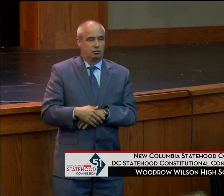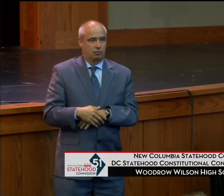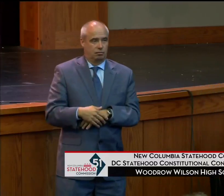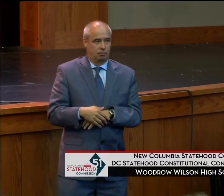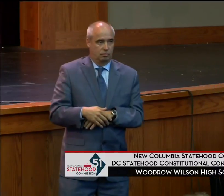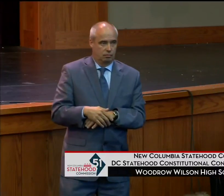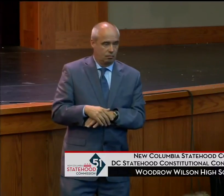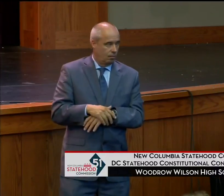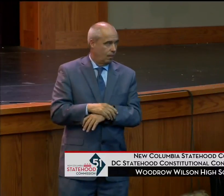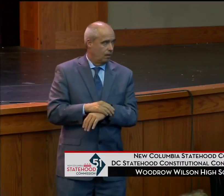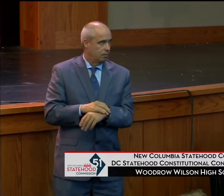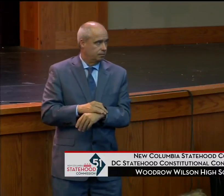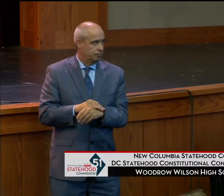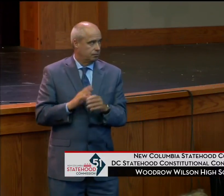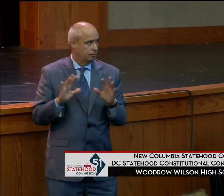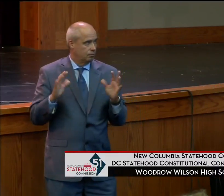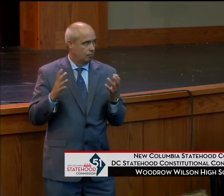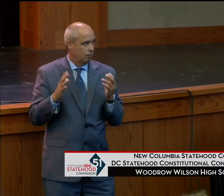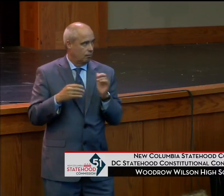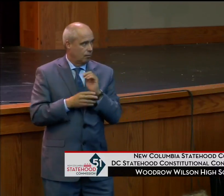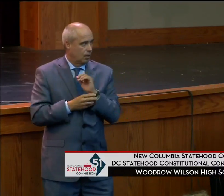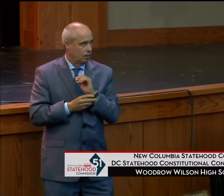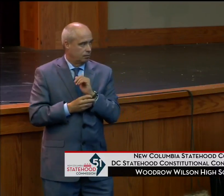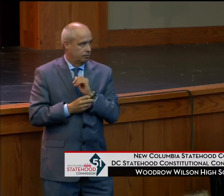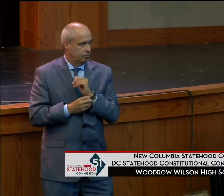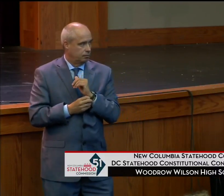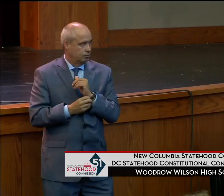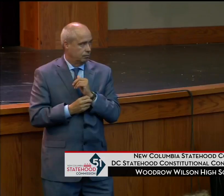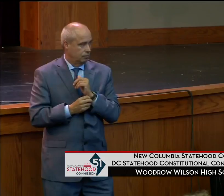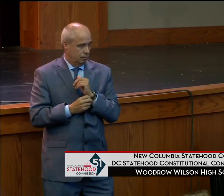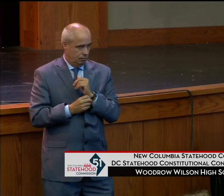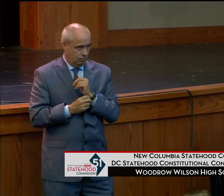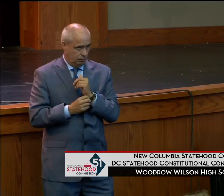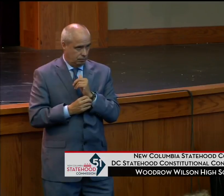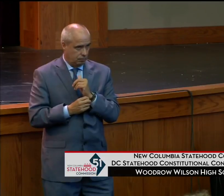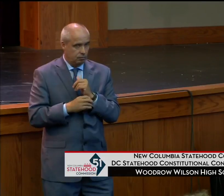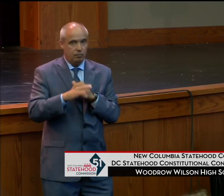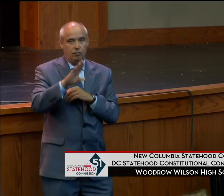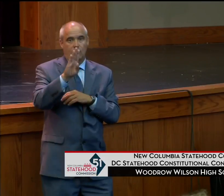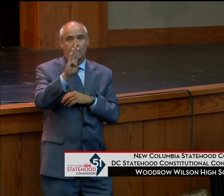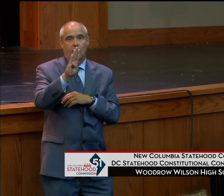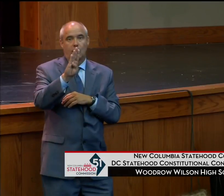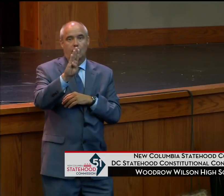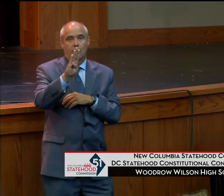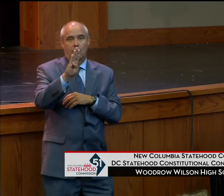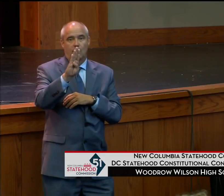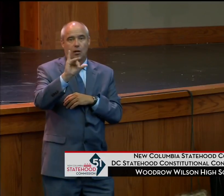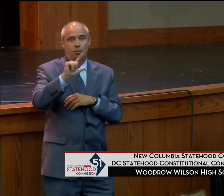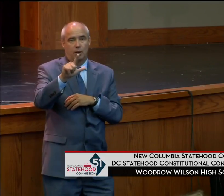THANK YOU VERY MUCH. [NAMES CALLED]